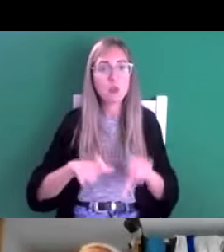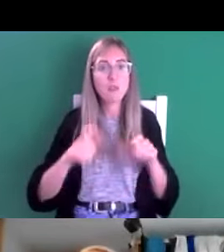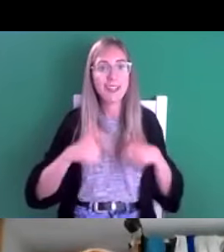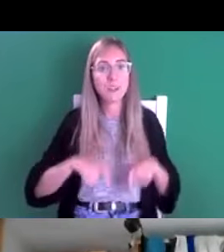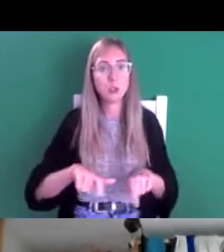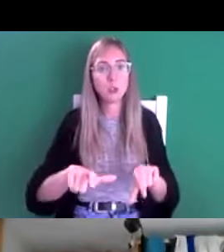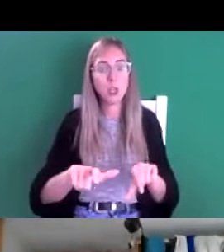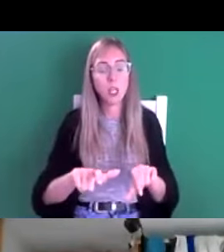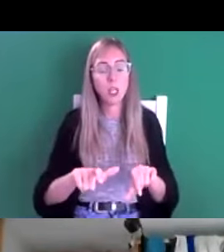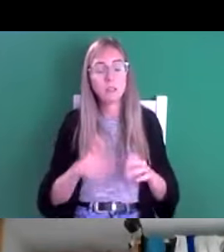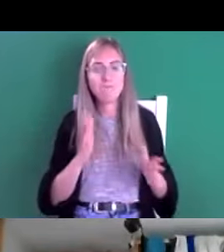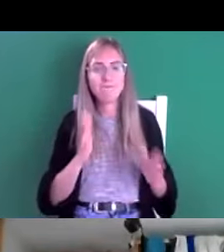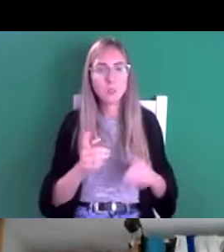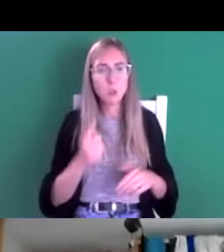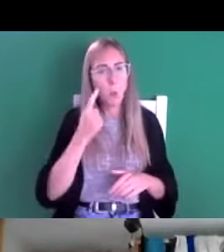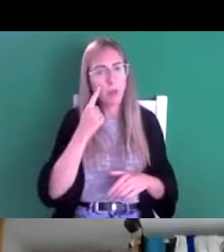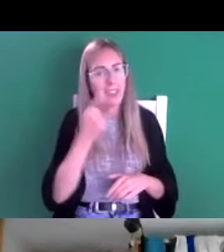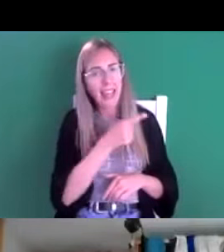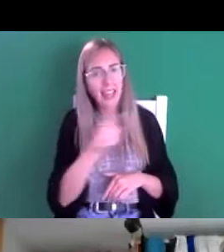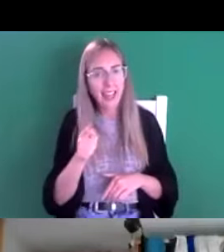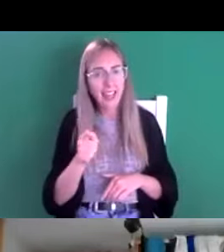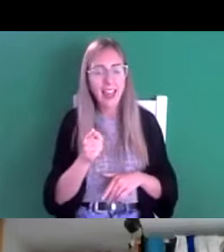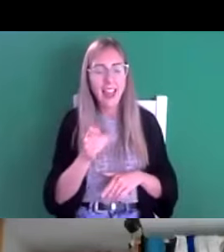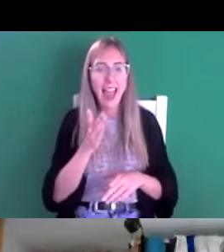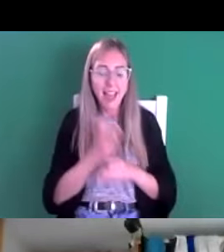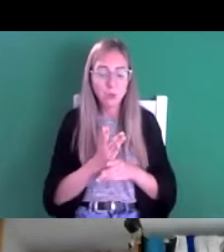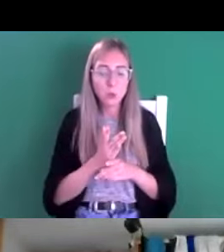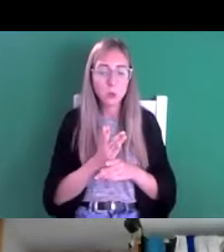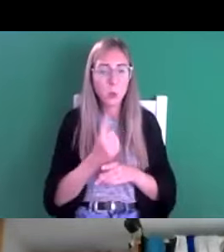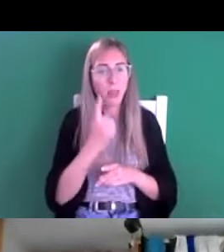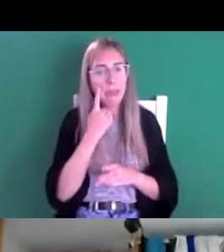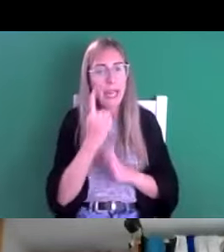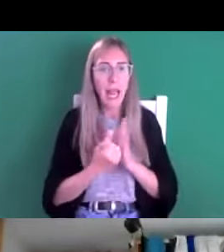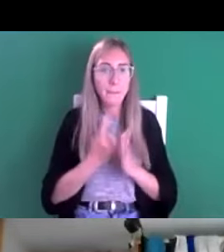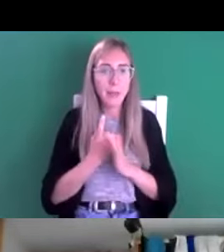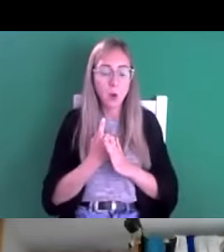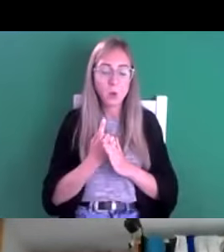all those things are going to have to be discussed and we may have to find other ways around them if